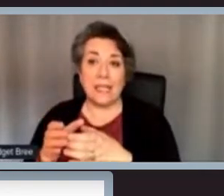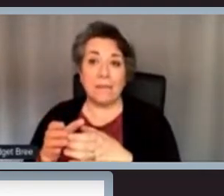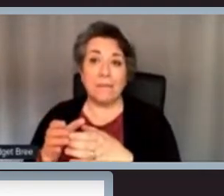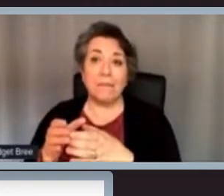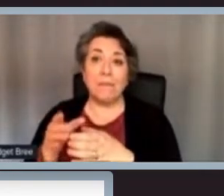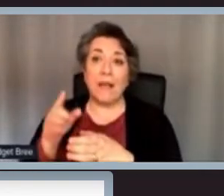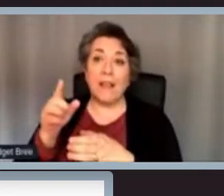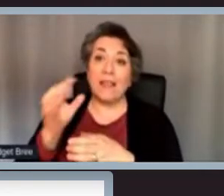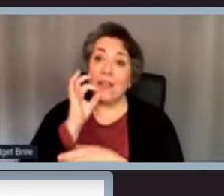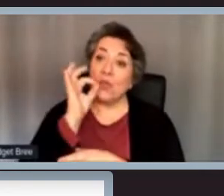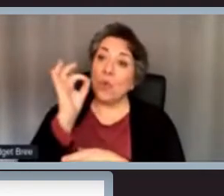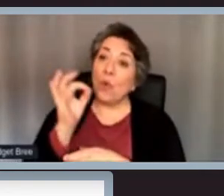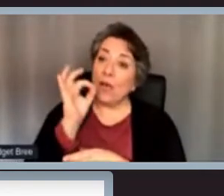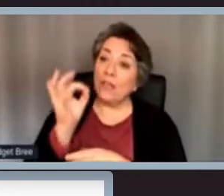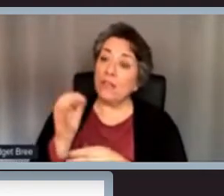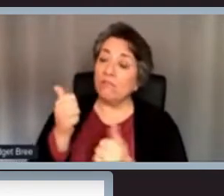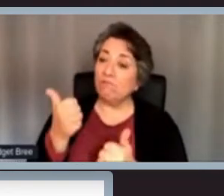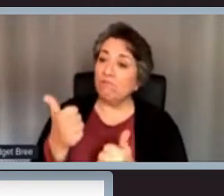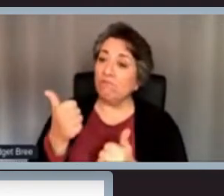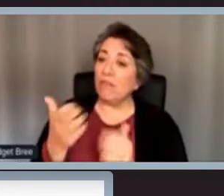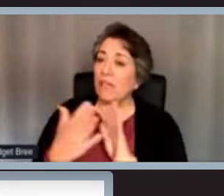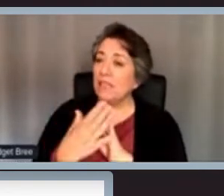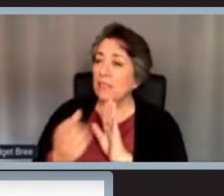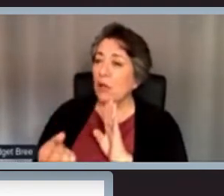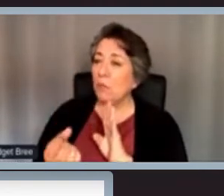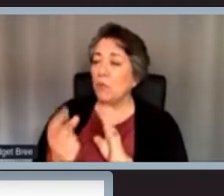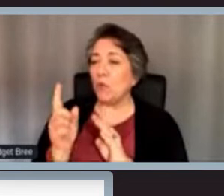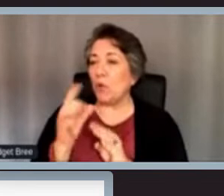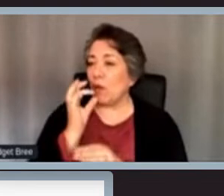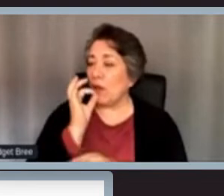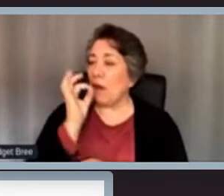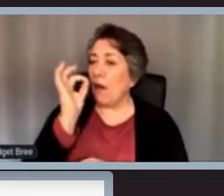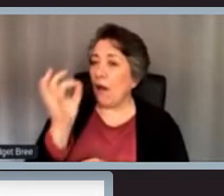gives some great examples of questions you can ask at interviews and Teach Access offers